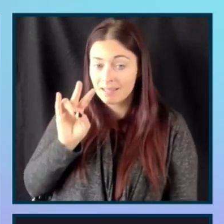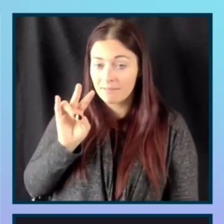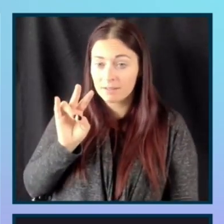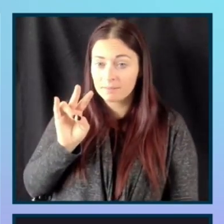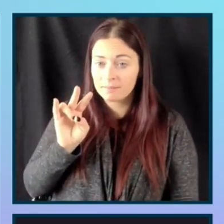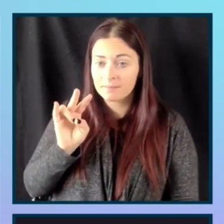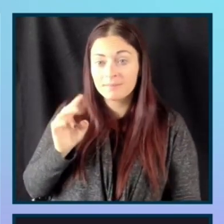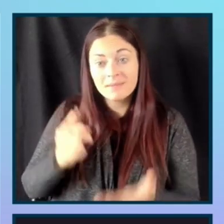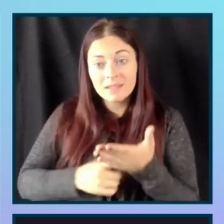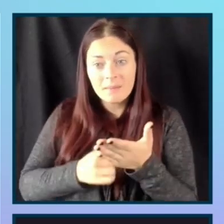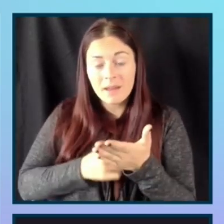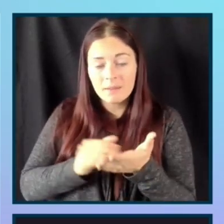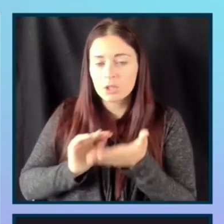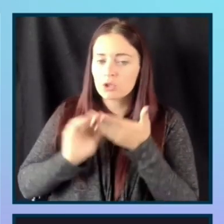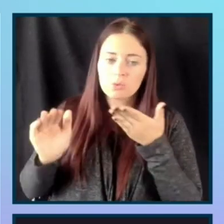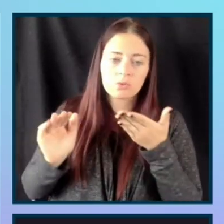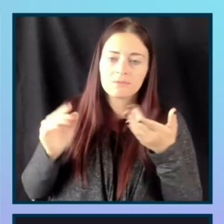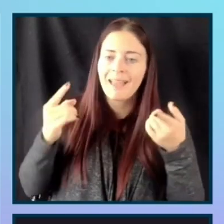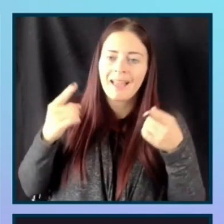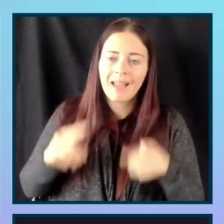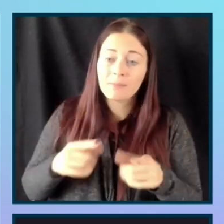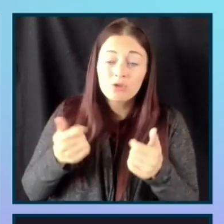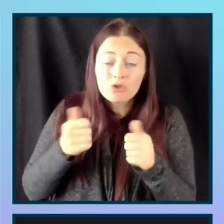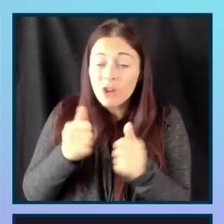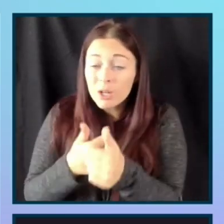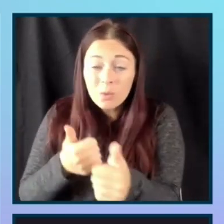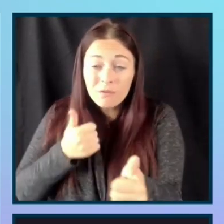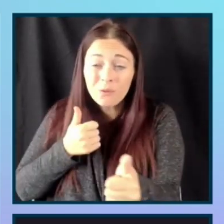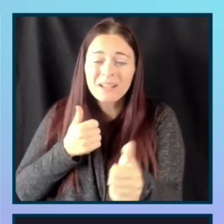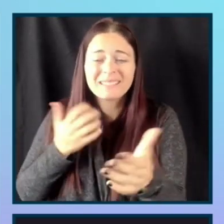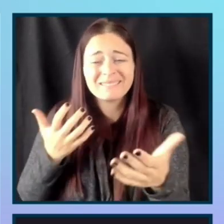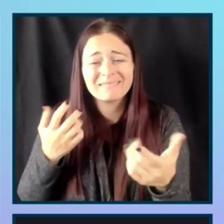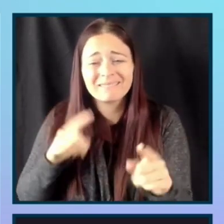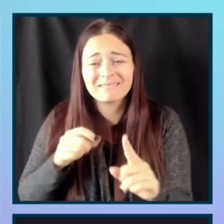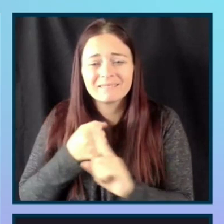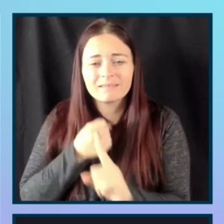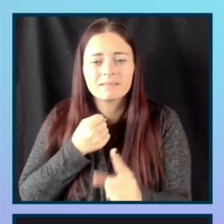So predict it, predict it early and plan for alternative routes if possible.